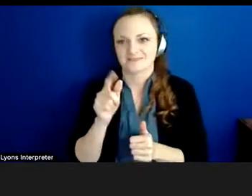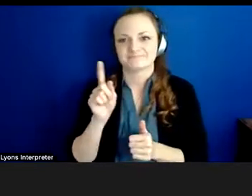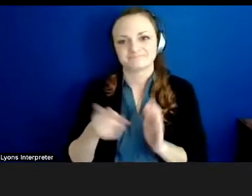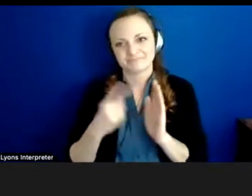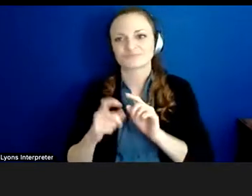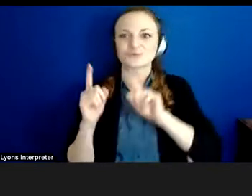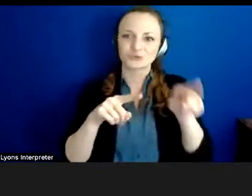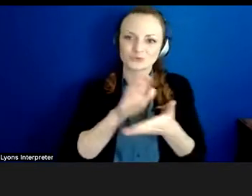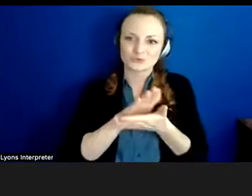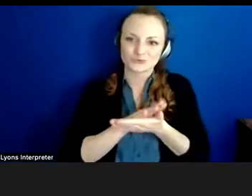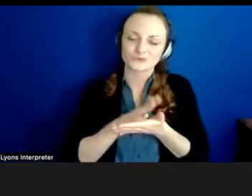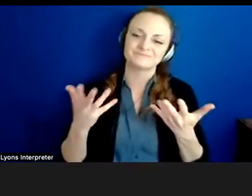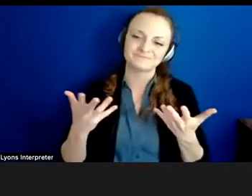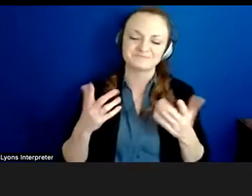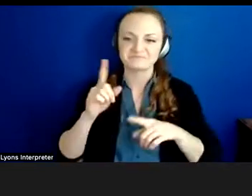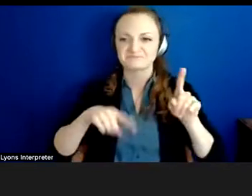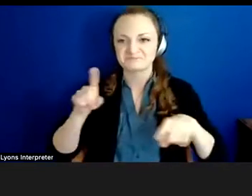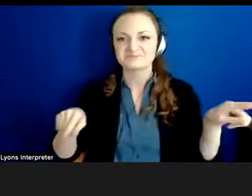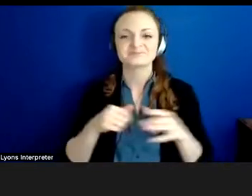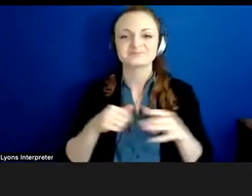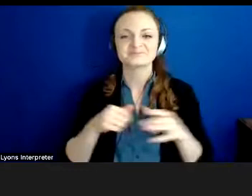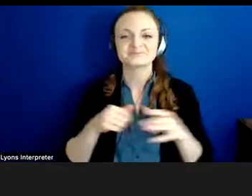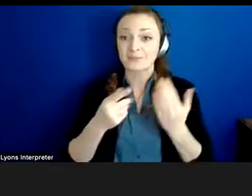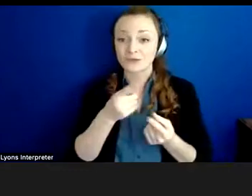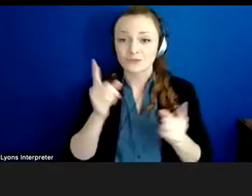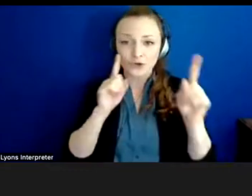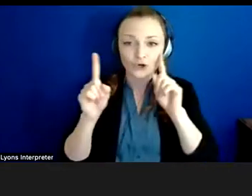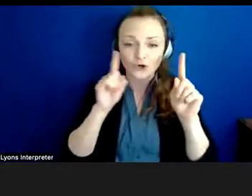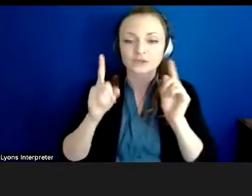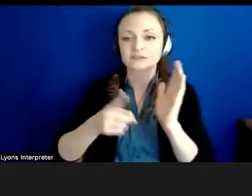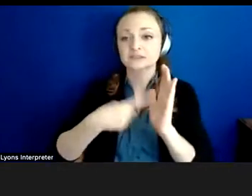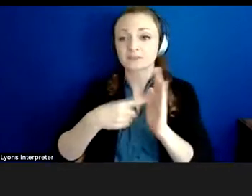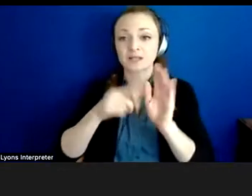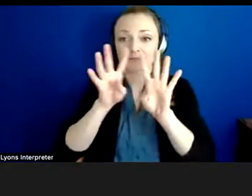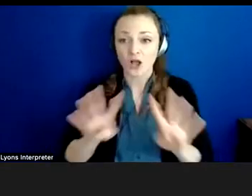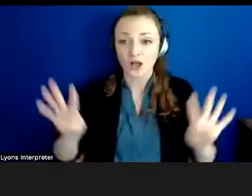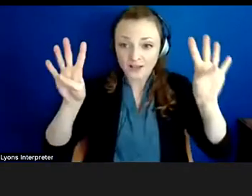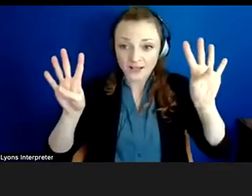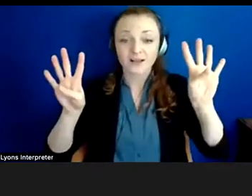just from like kind of being around that sometimes Hanukkah, which is the winter holiday overlaps